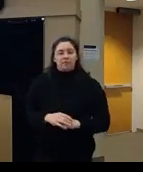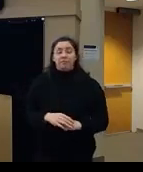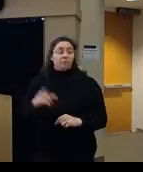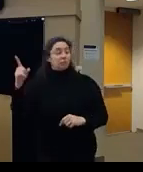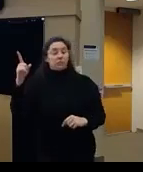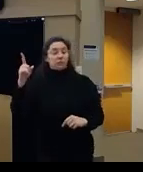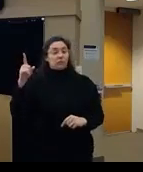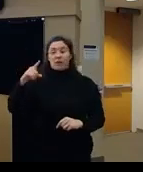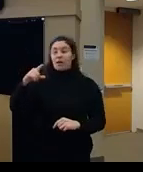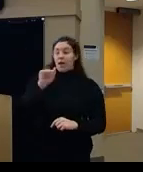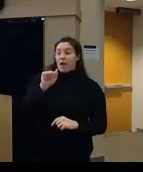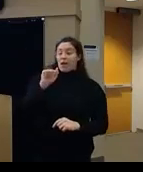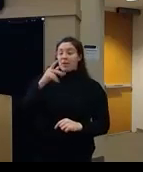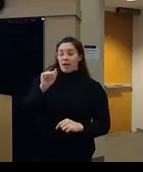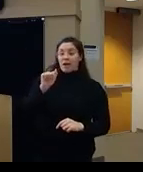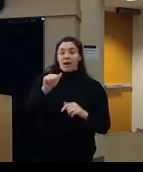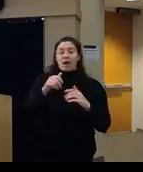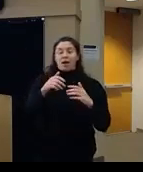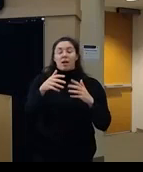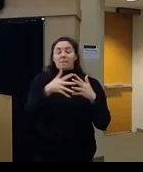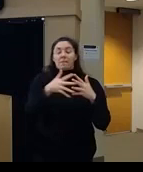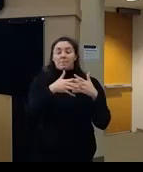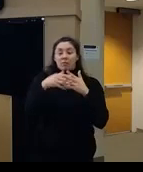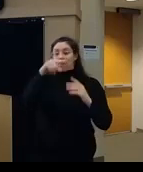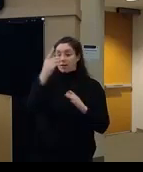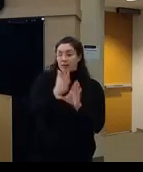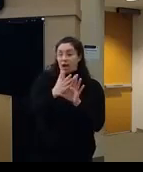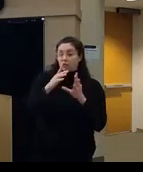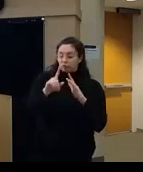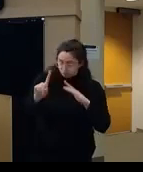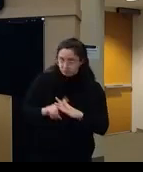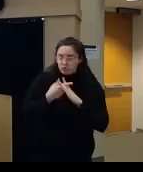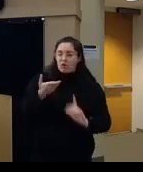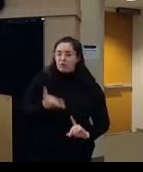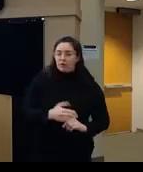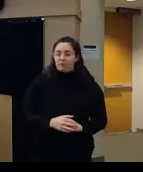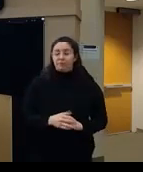of black psychologist was born from that so from that not only do we have our organization we had